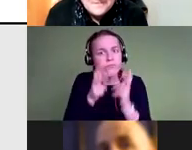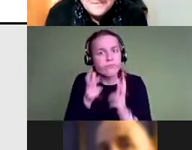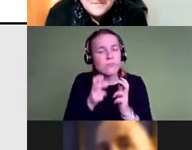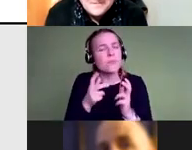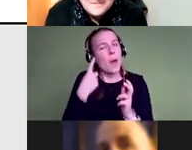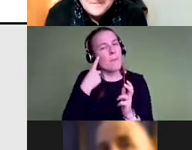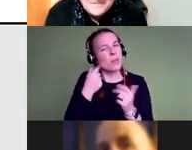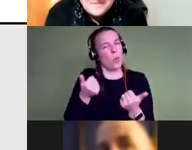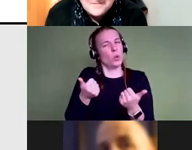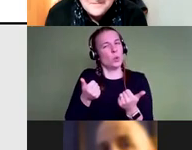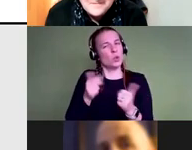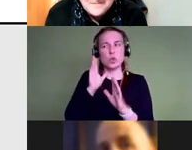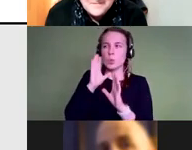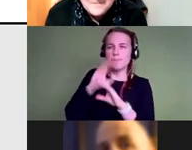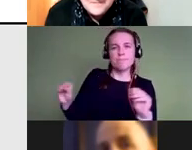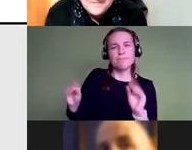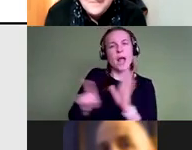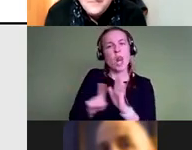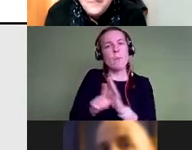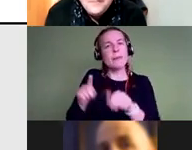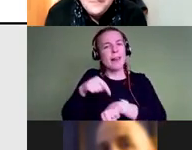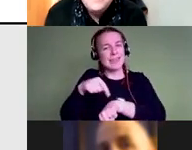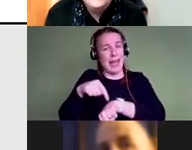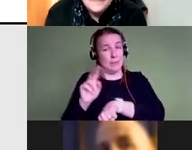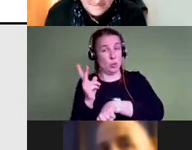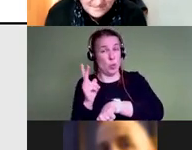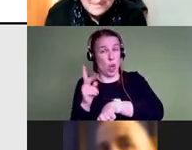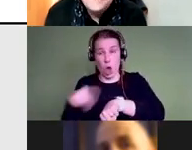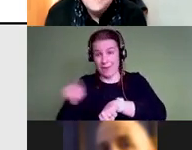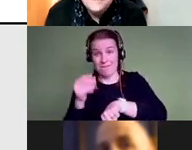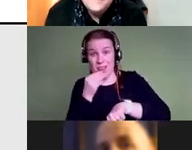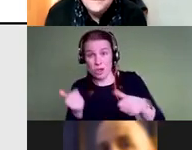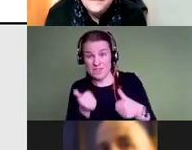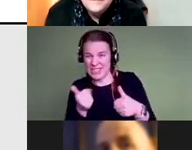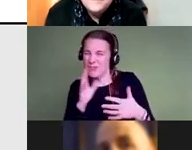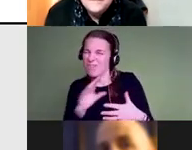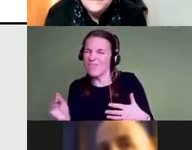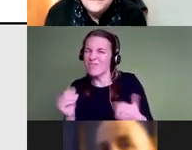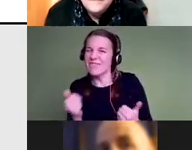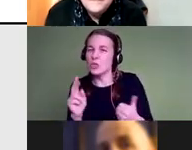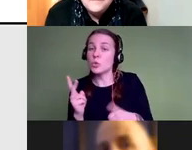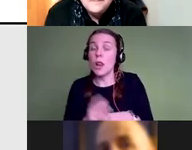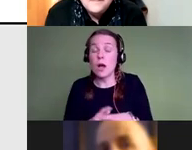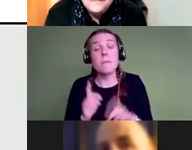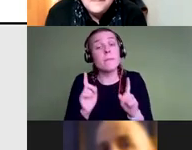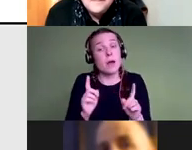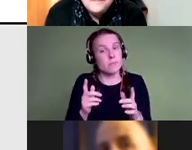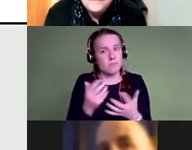know people have had a hour for lunch. I just want to make sure that I am not responsible for anyone losing